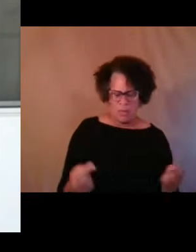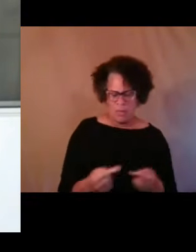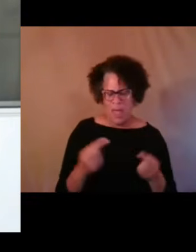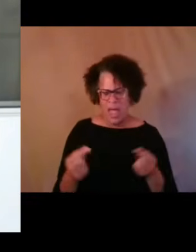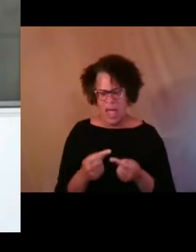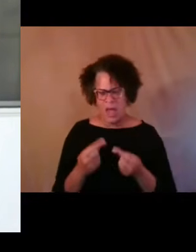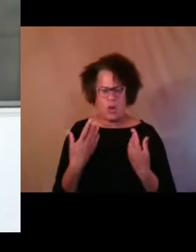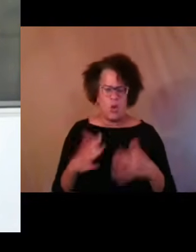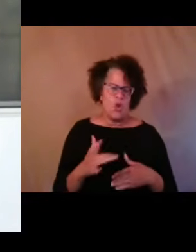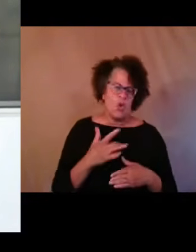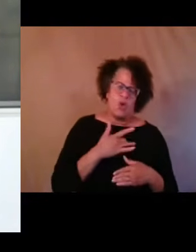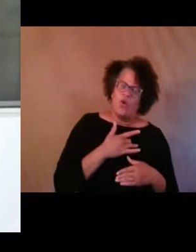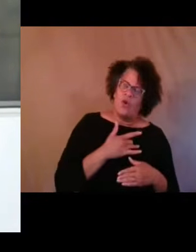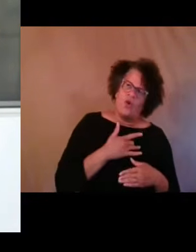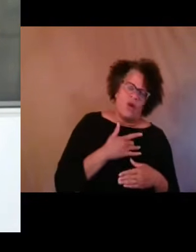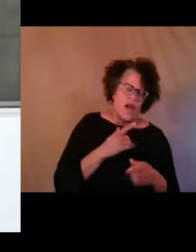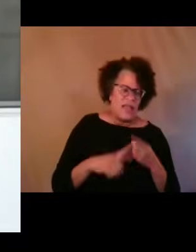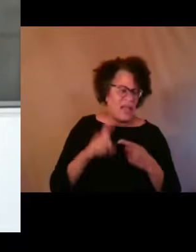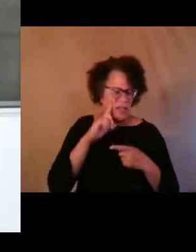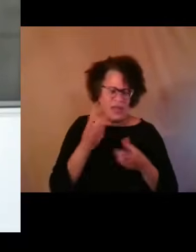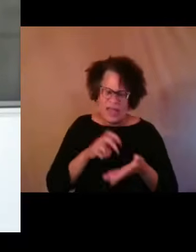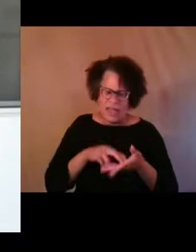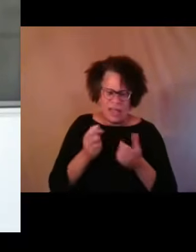that you don't think you can get up, that you can't breathe.